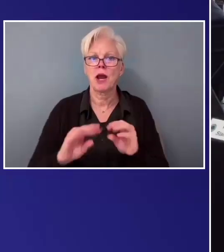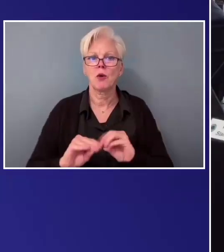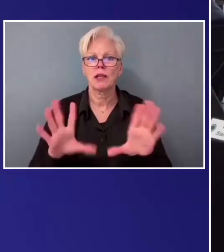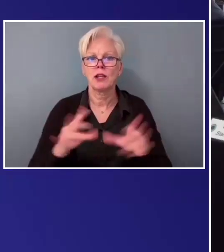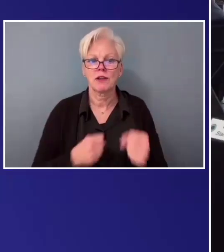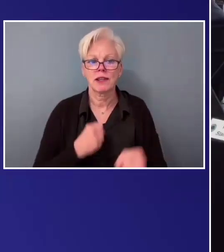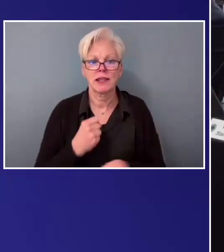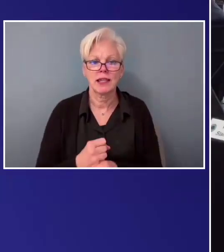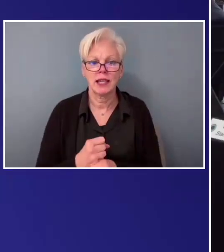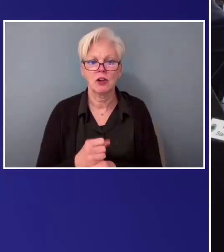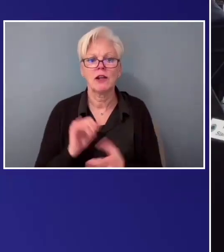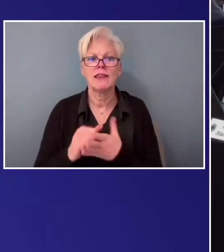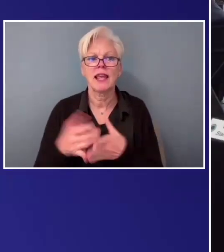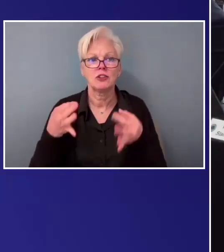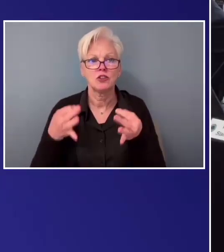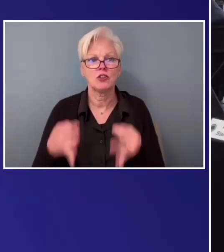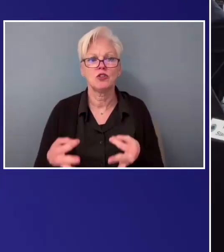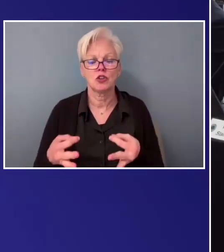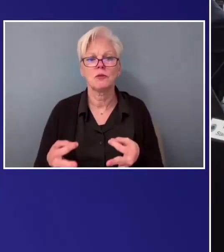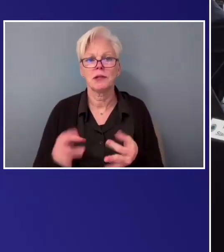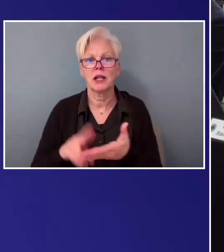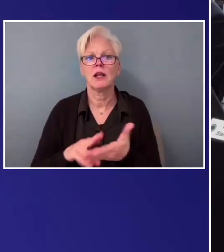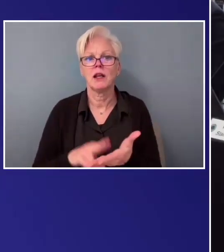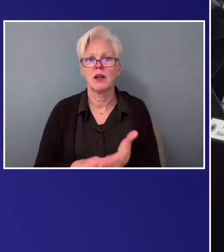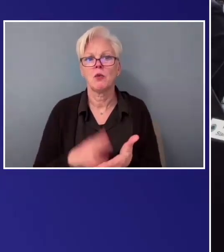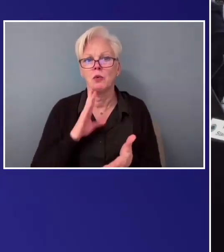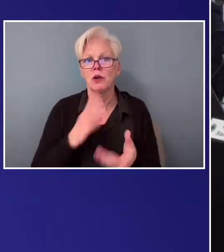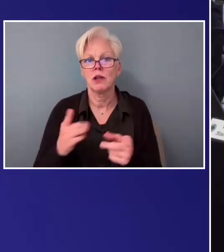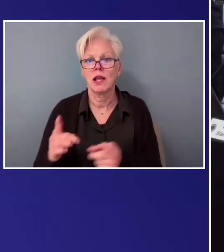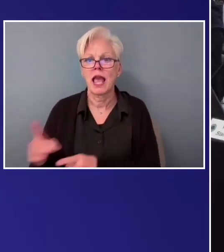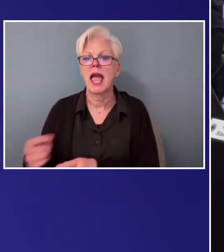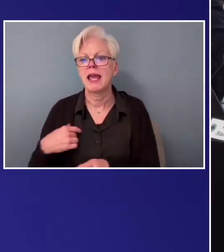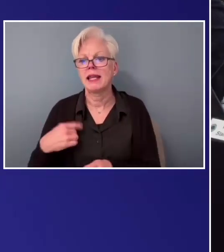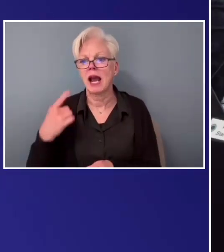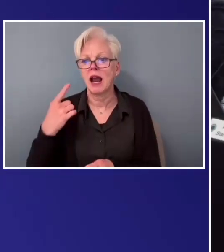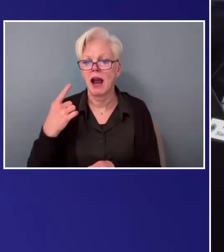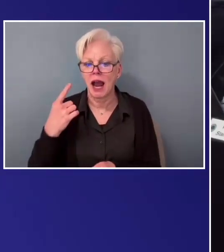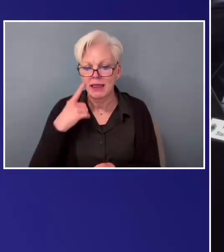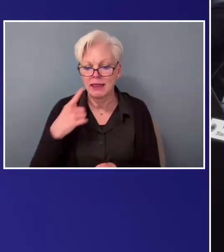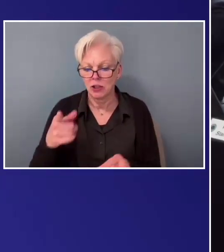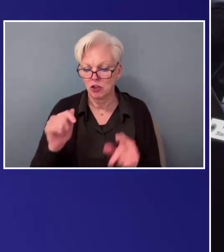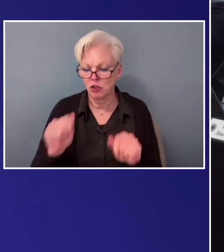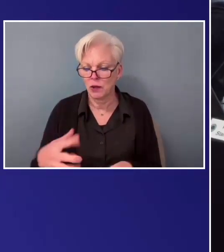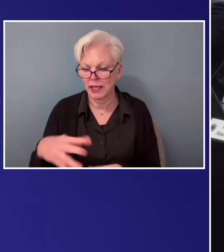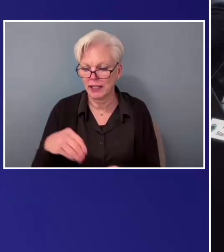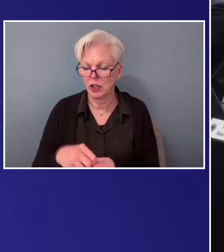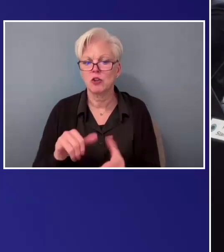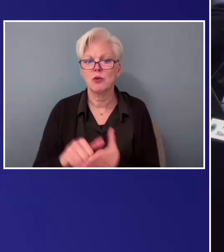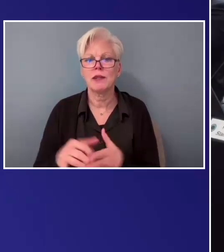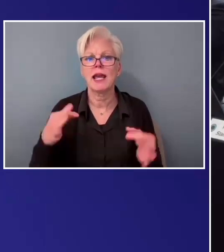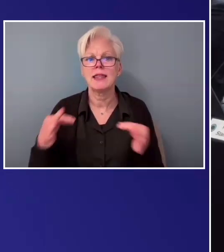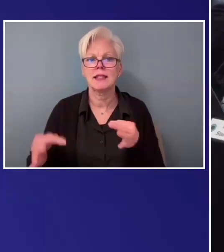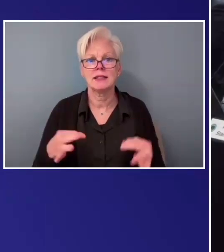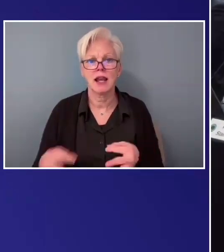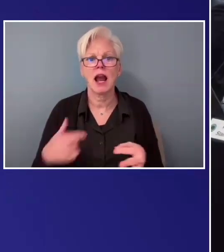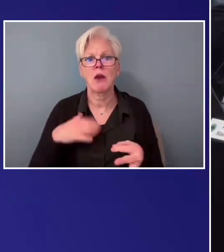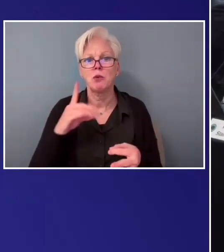in which this determination of enrollment is going to be made. And I think you could, you could include that in the definitions. I'd do the same thing for graduate